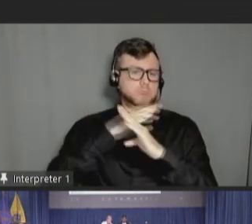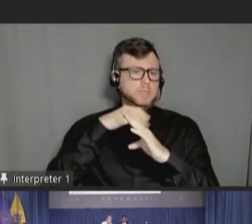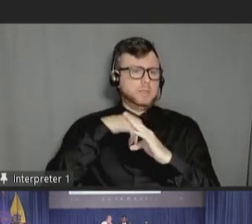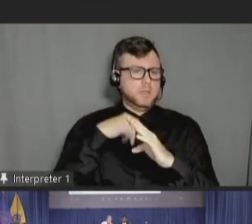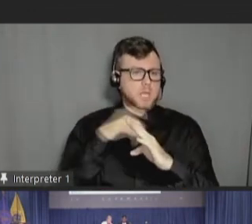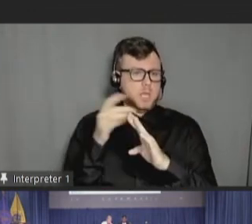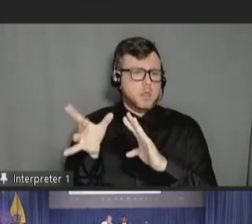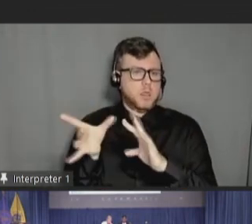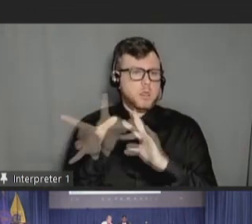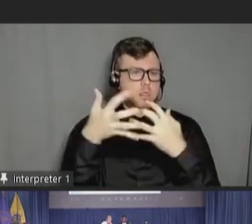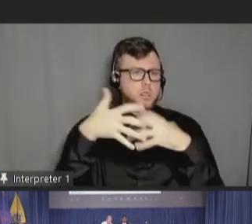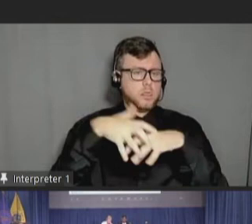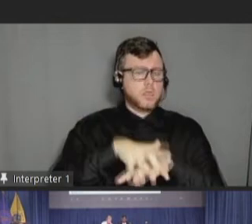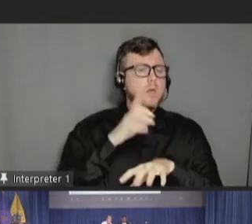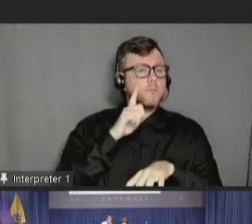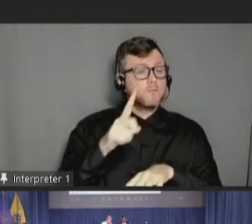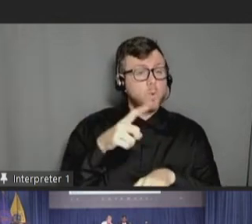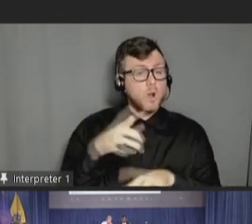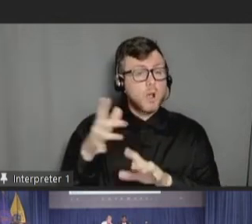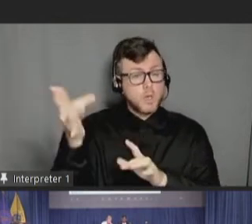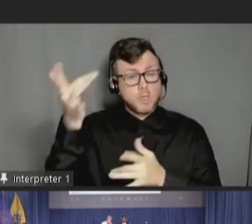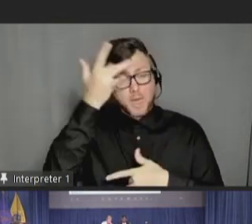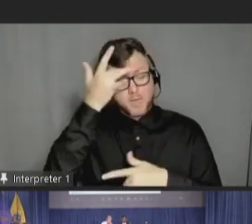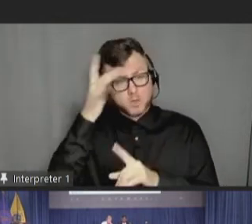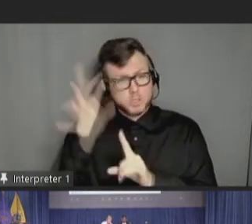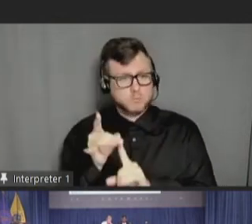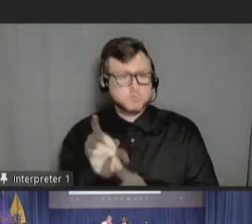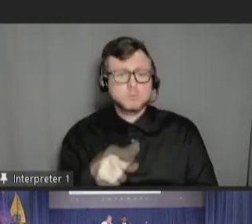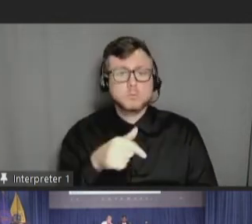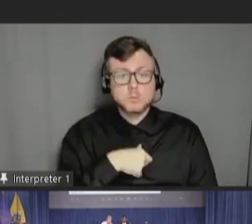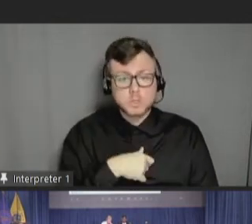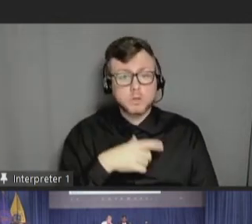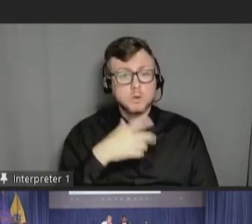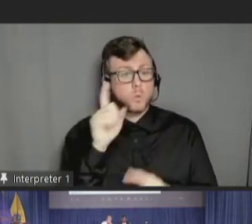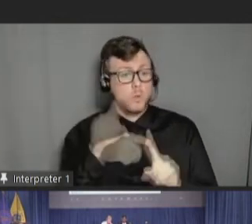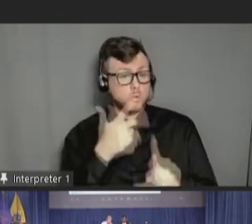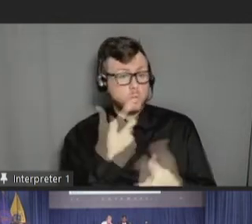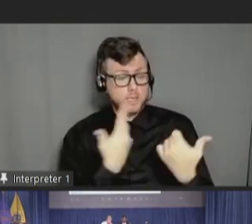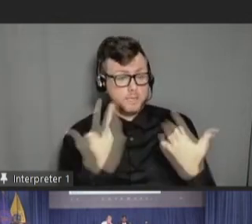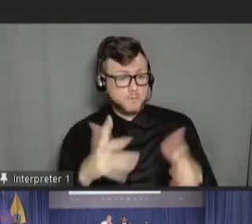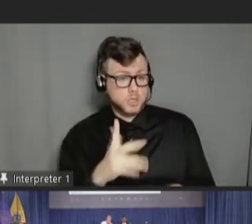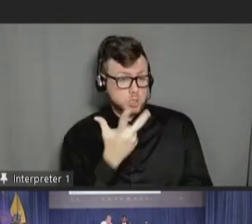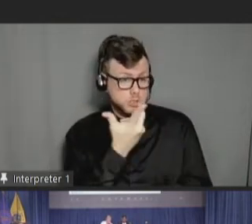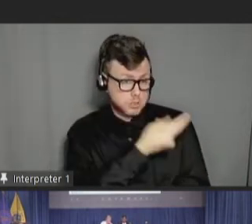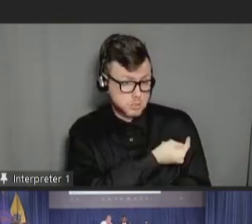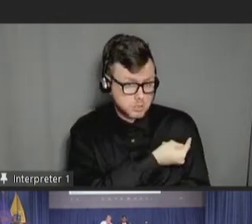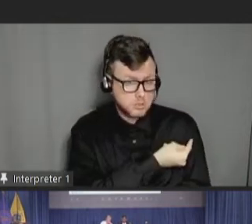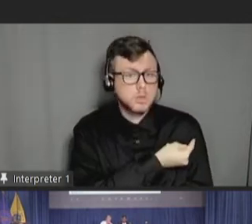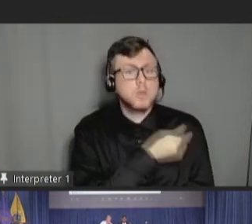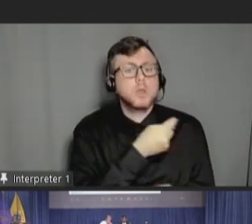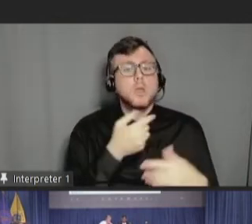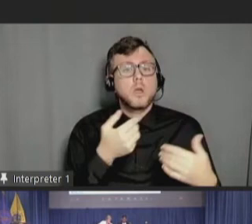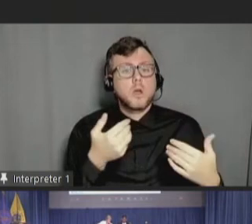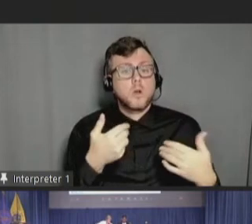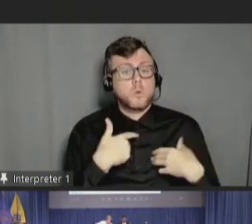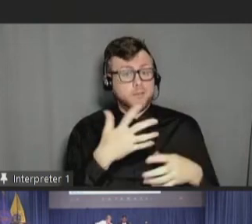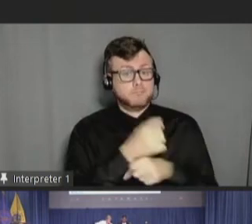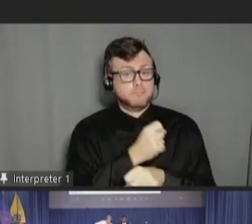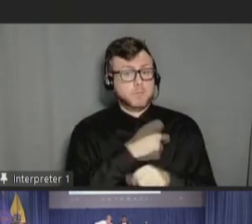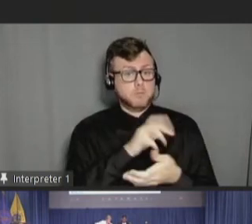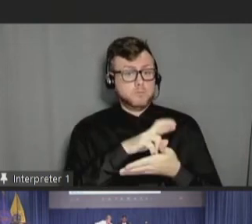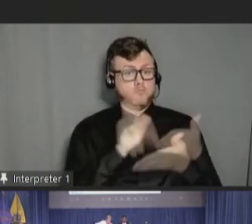when we immunized rabbits with these three -- with these antigens, we indeed attained these results,